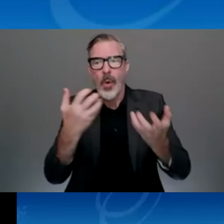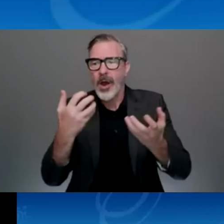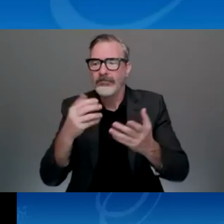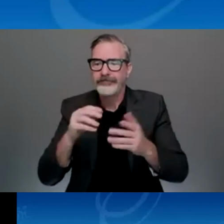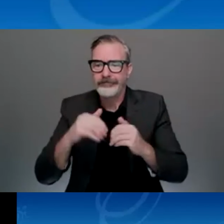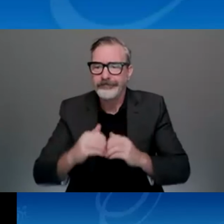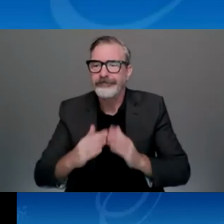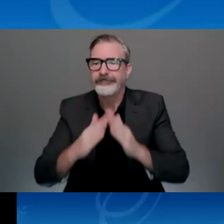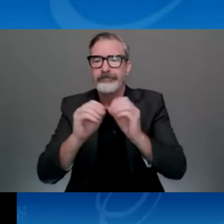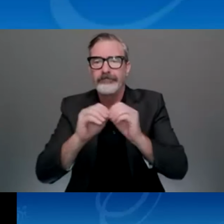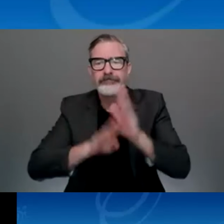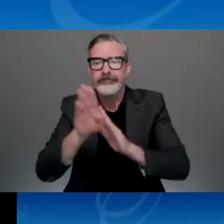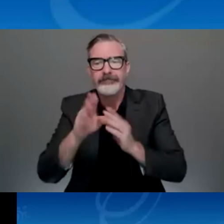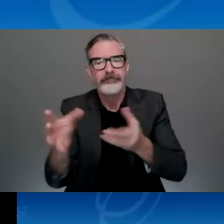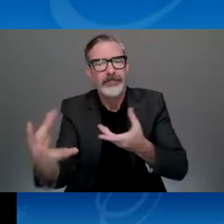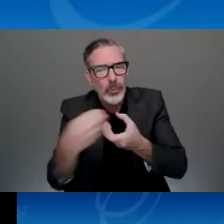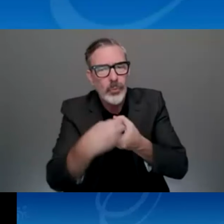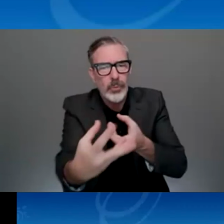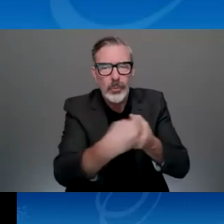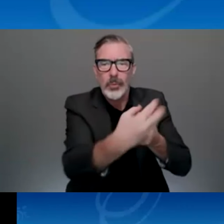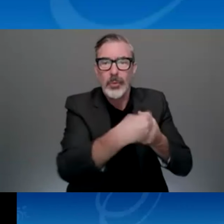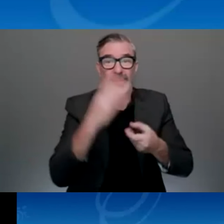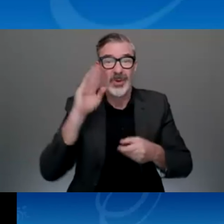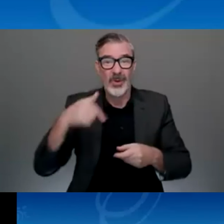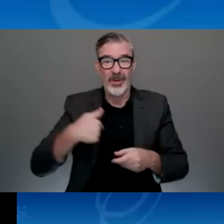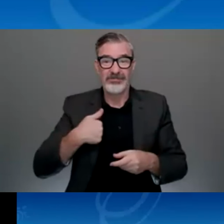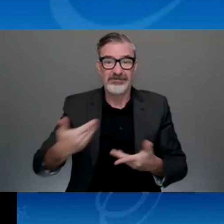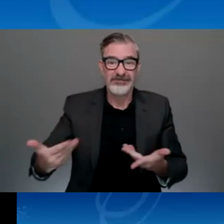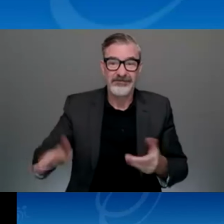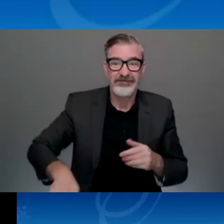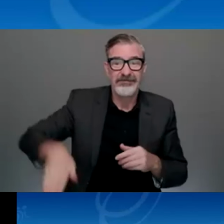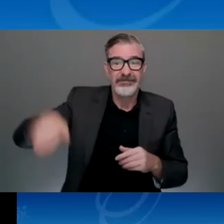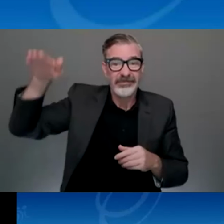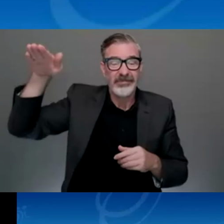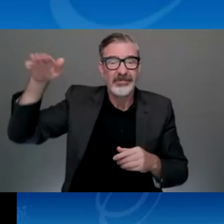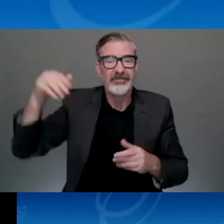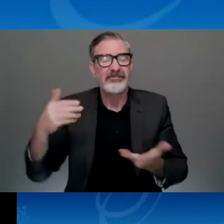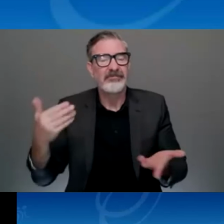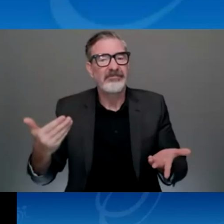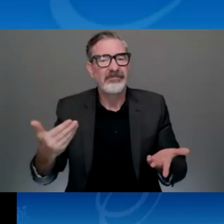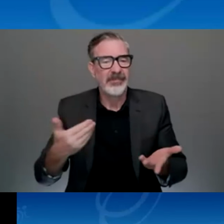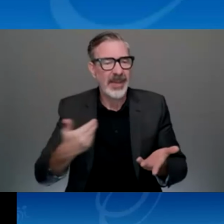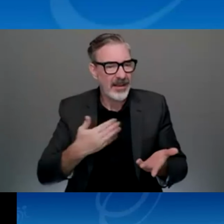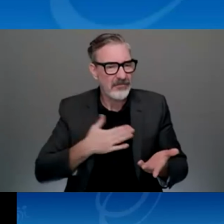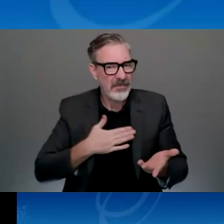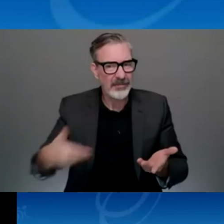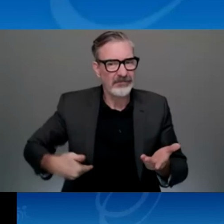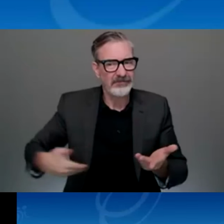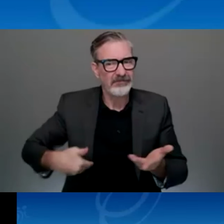Even at a young age, I always knew they need to be more inclusive, which is why the will to act is a necessary to make progress.